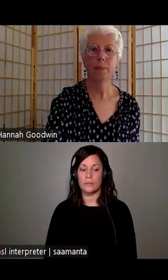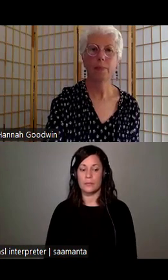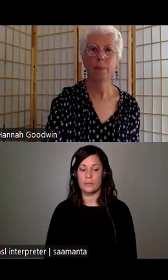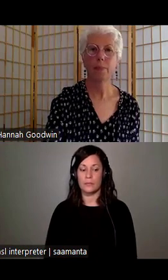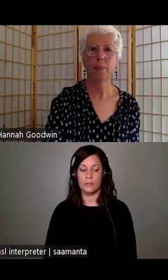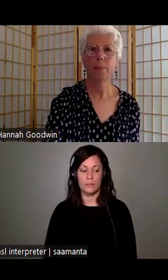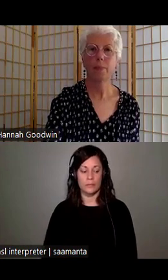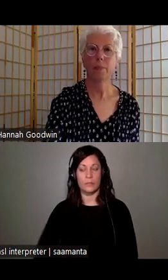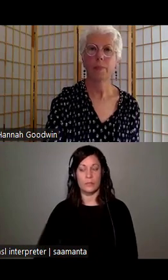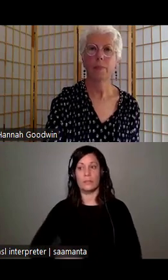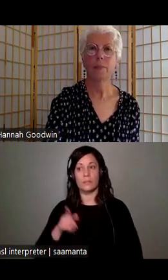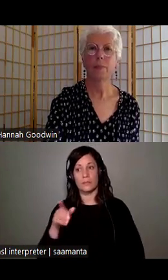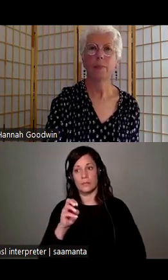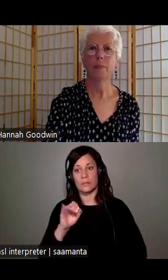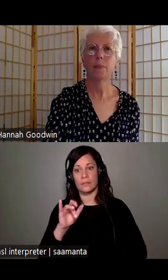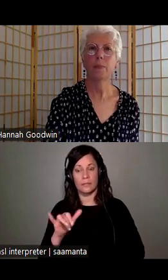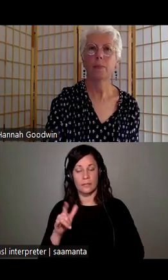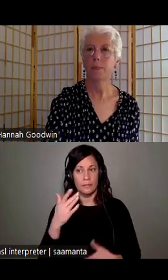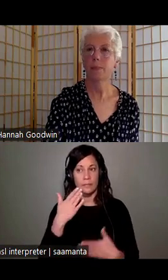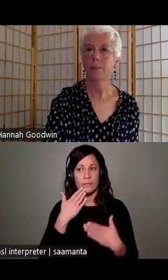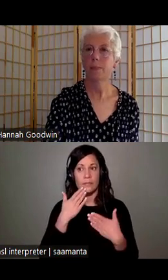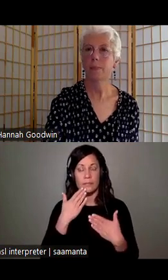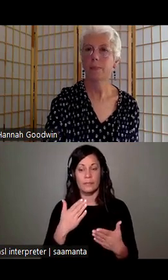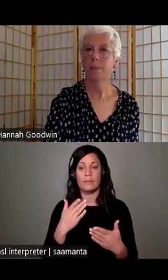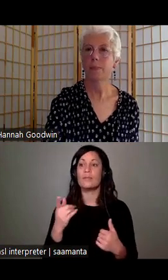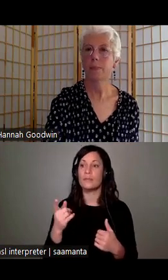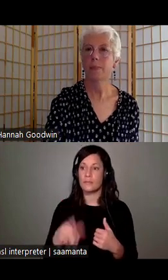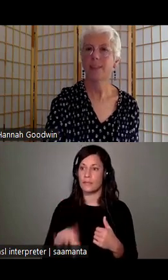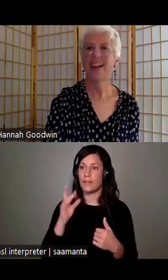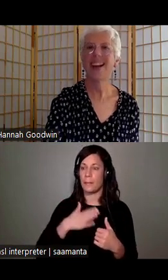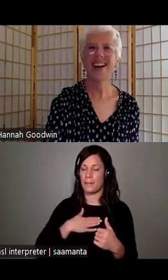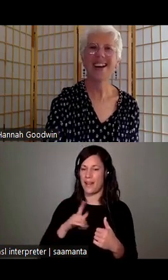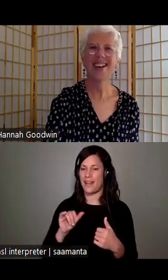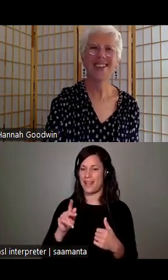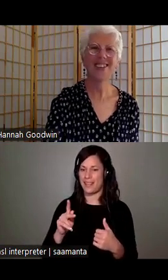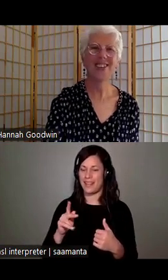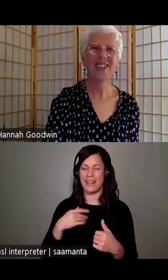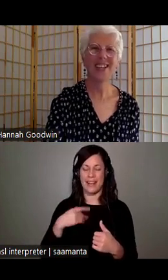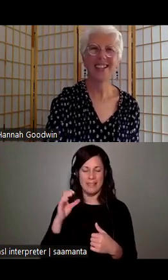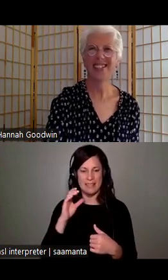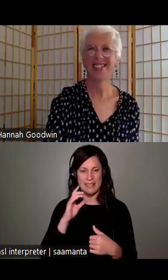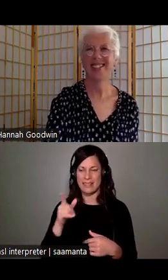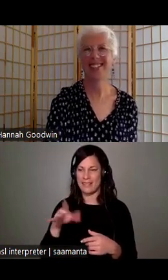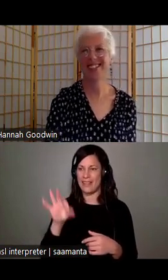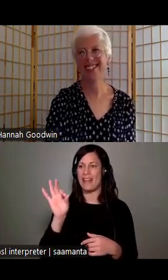And Emily, thank you so much. Found my link that I was missing. That will take you directly